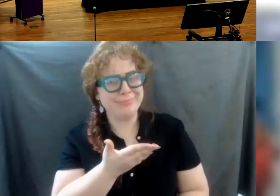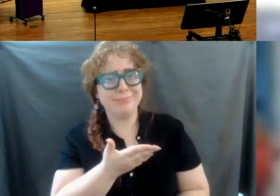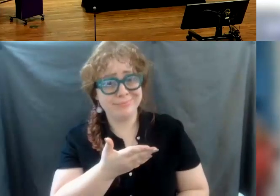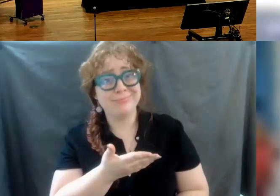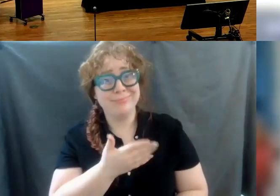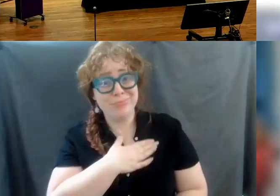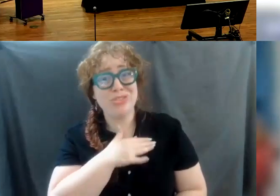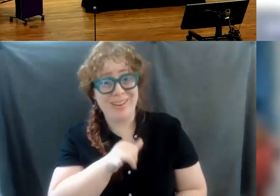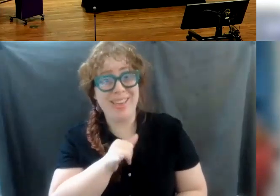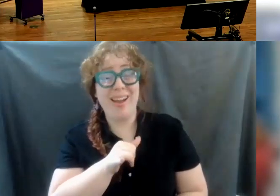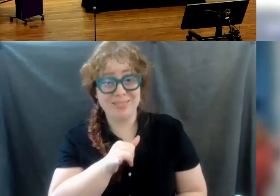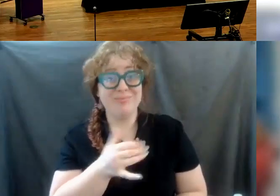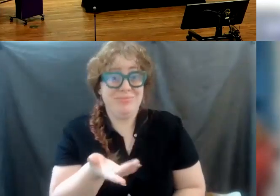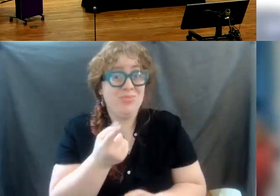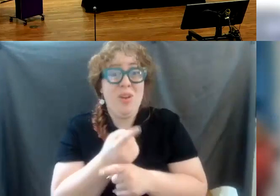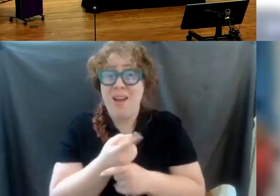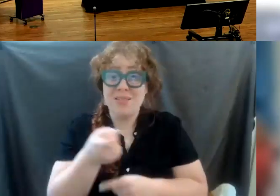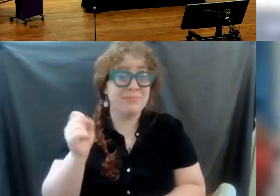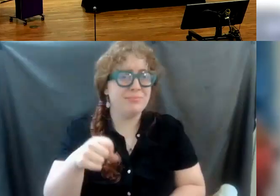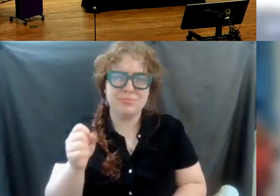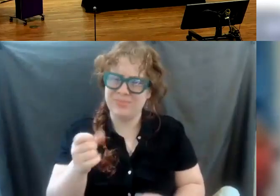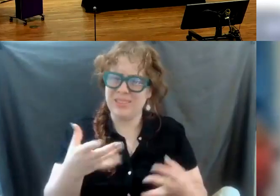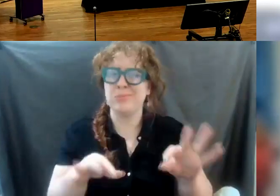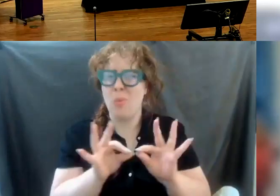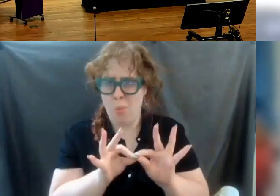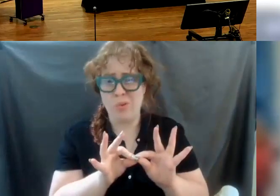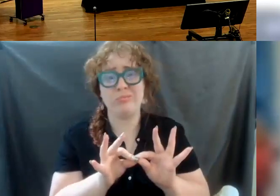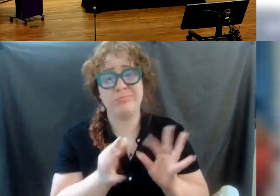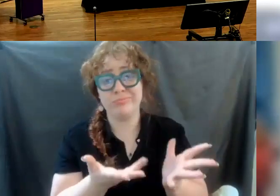yeah, that's a really important perspective and notion.